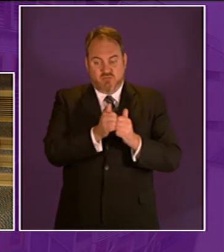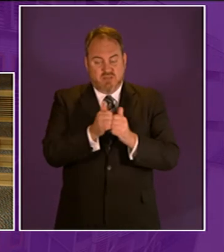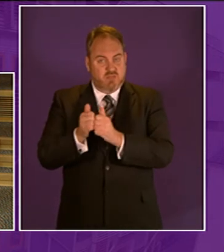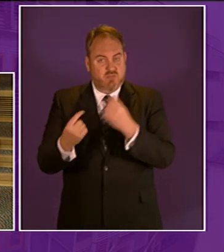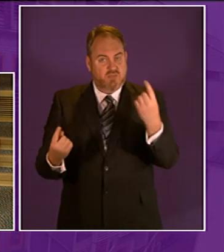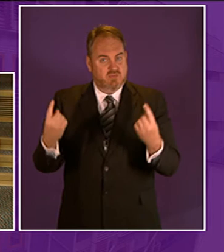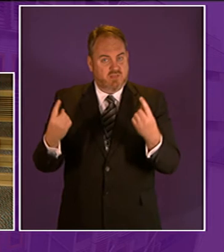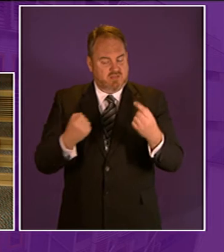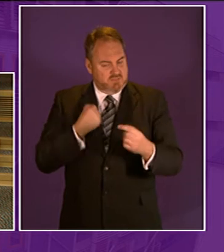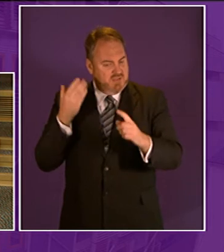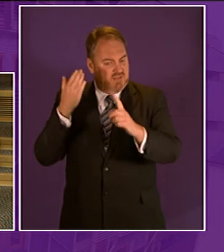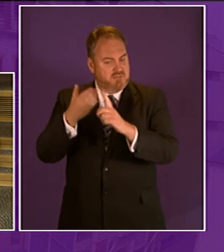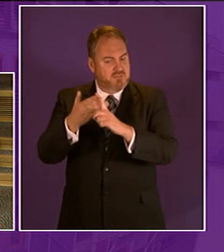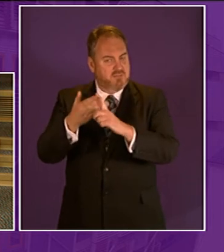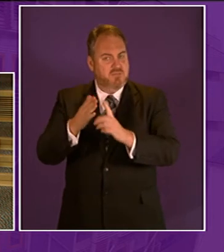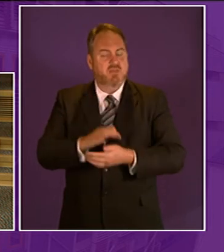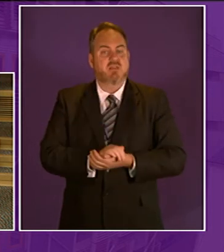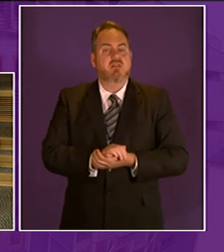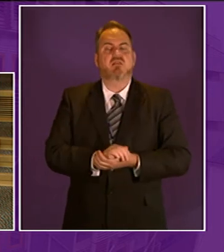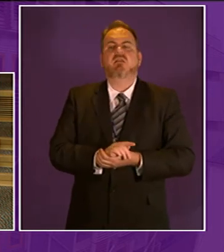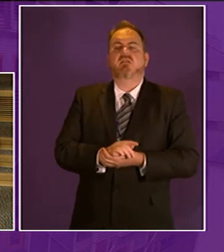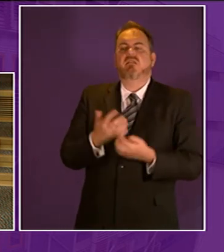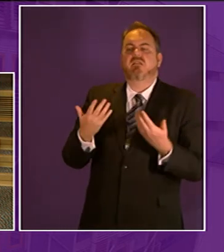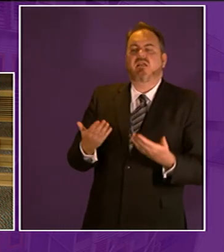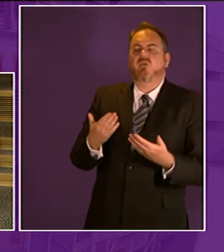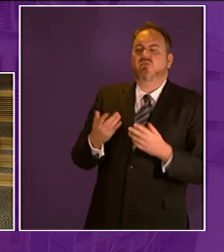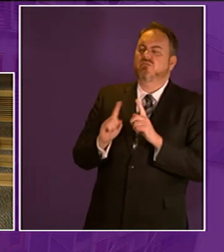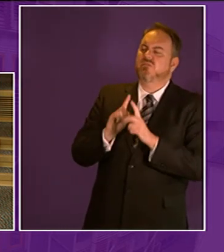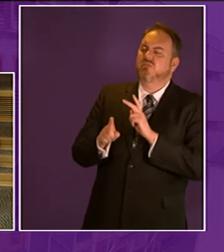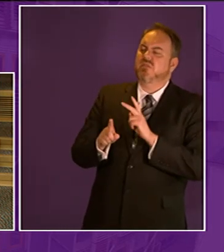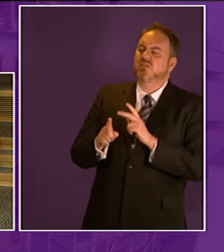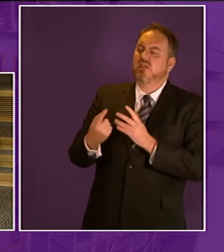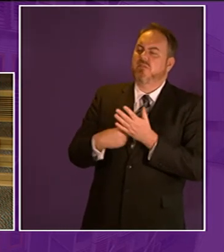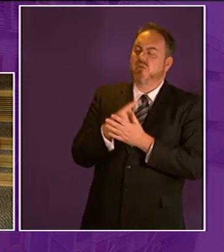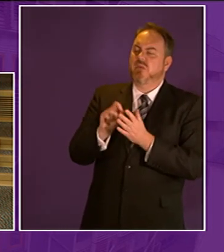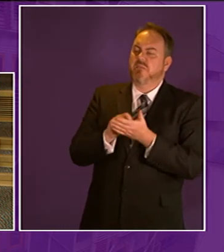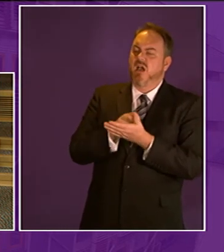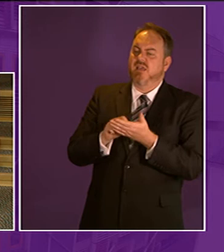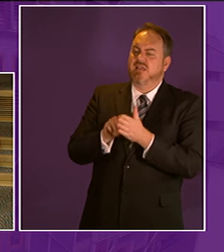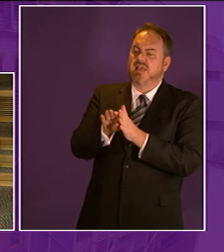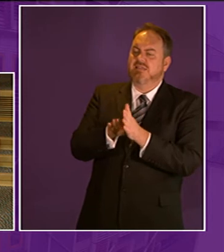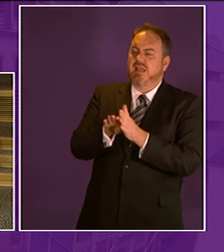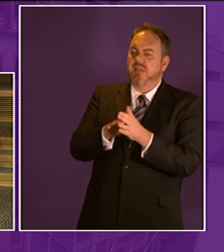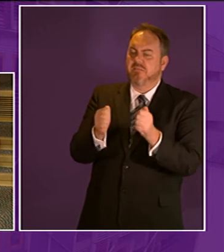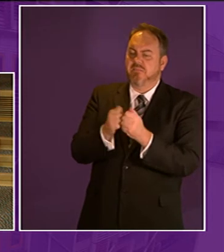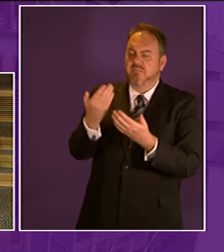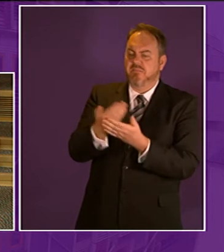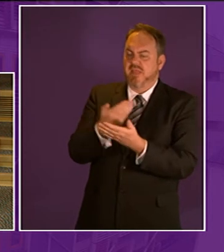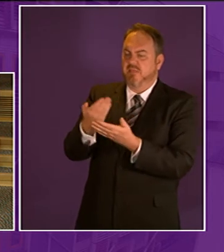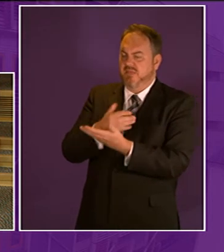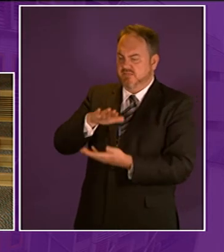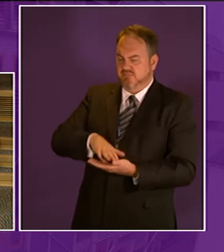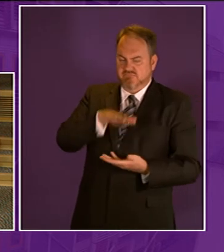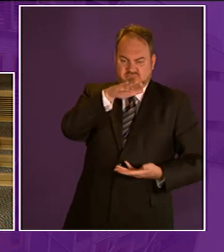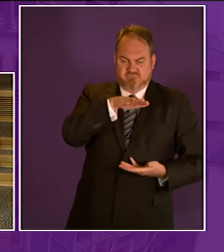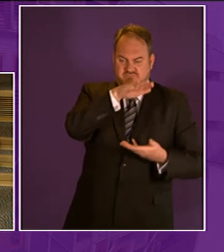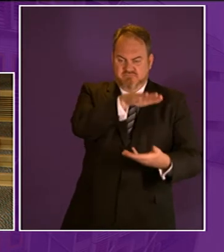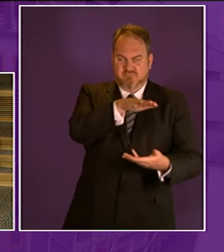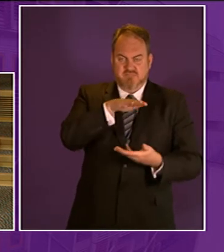On marking examinations and other materials, I know that college staff, despite being out